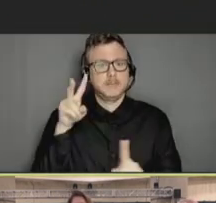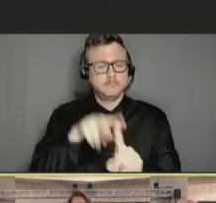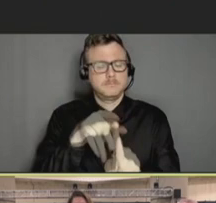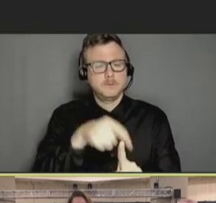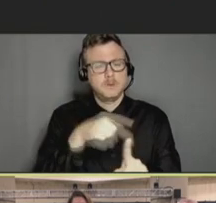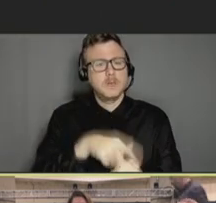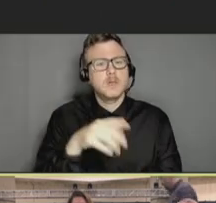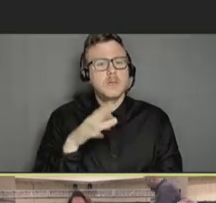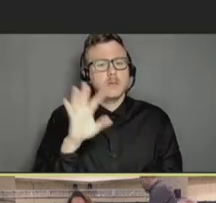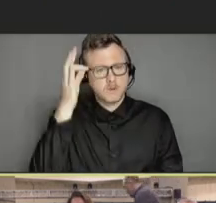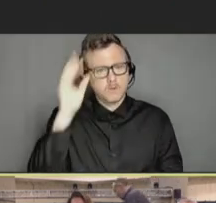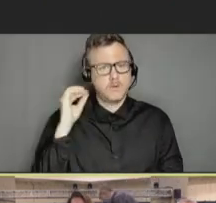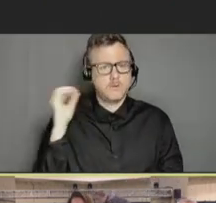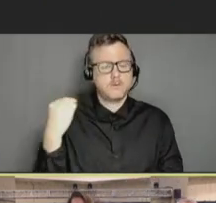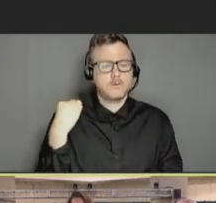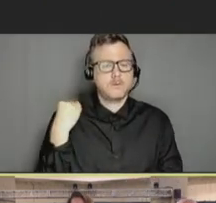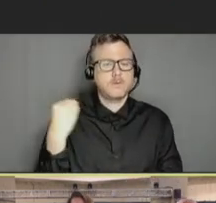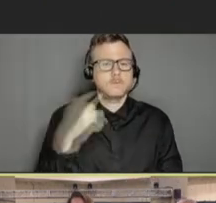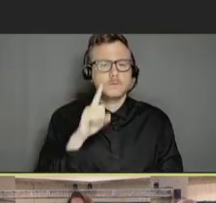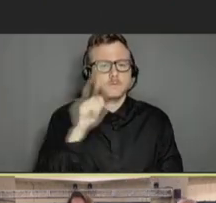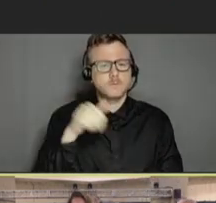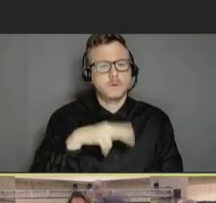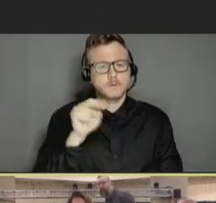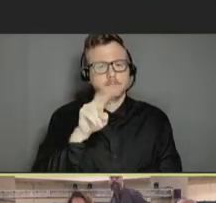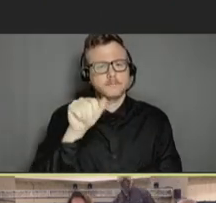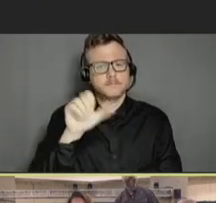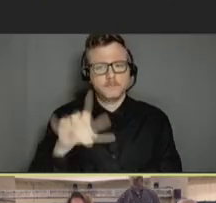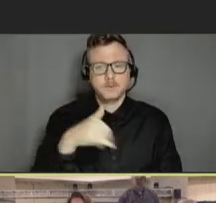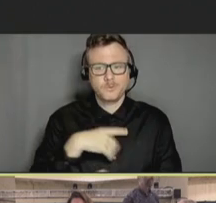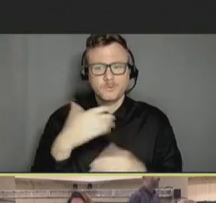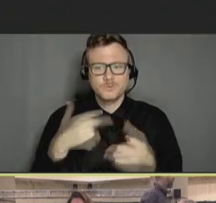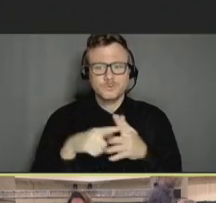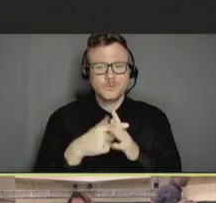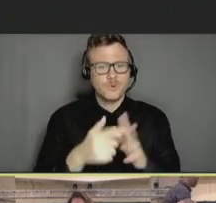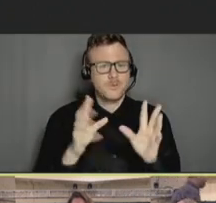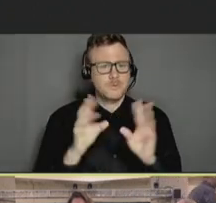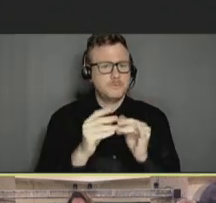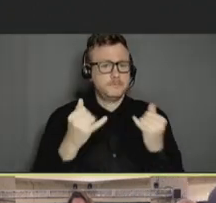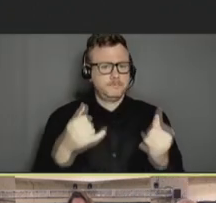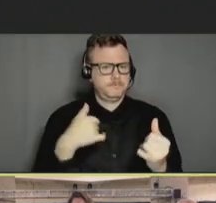for NVAC, and I'd like to call this meeting to order. There are a few things you should